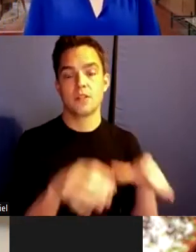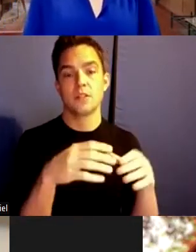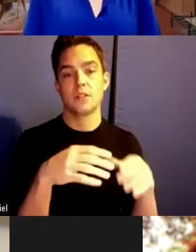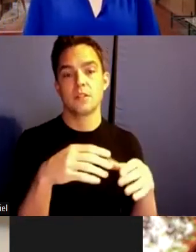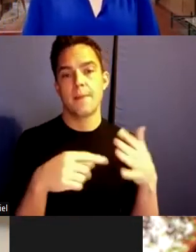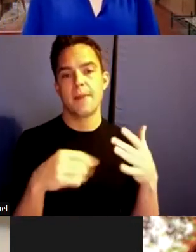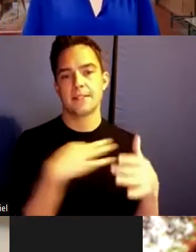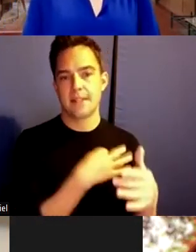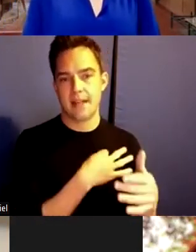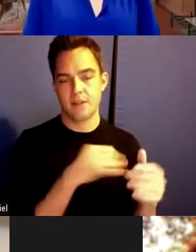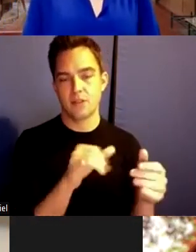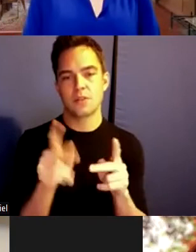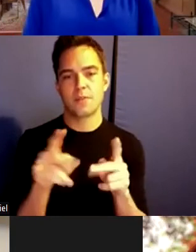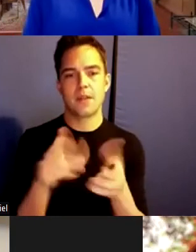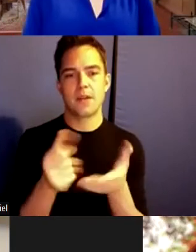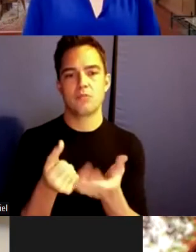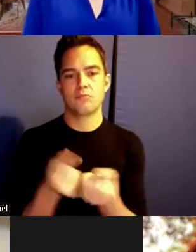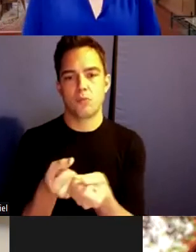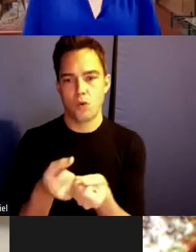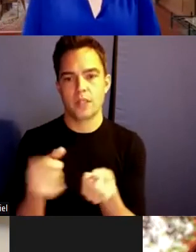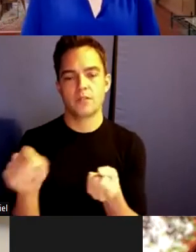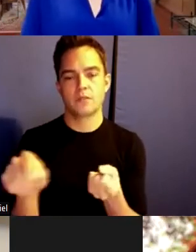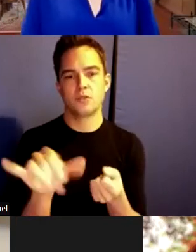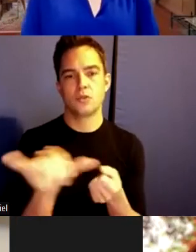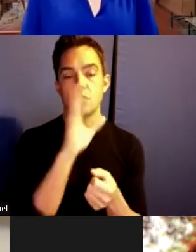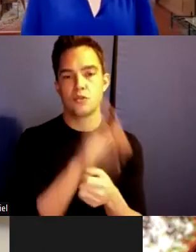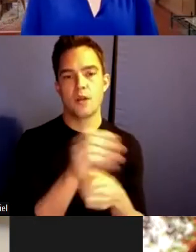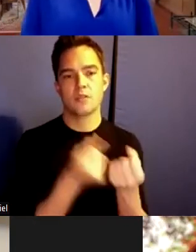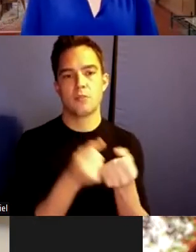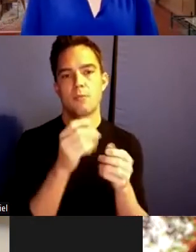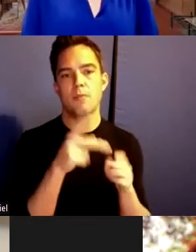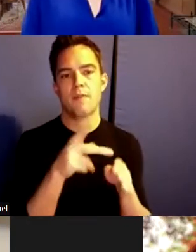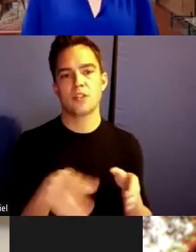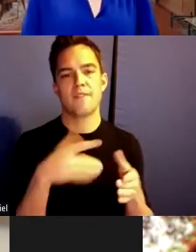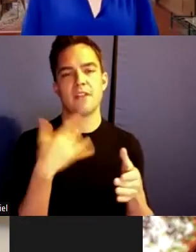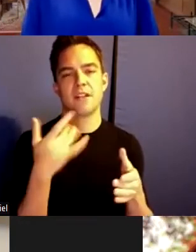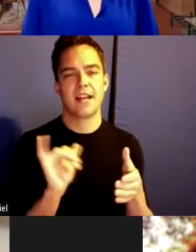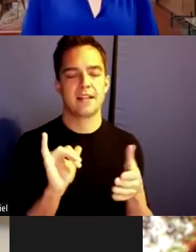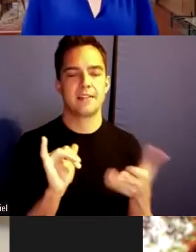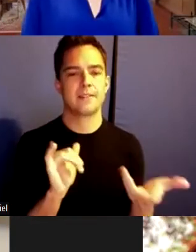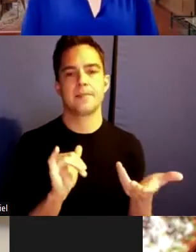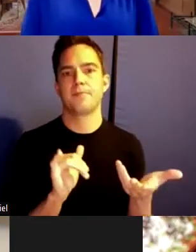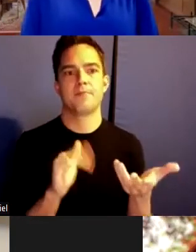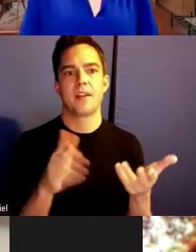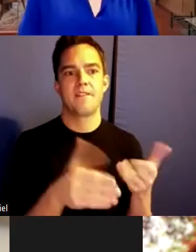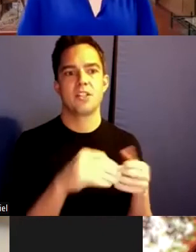people who they're supporting. I think direct support professionals often feel like a fish in strange waters at times,